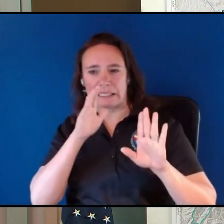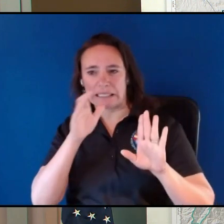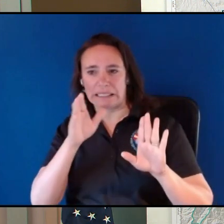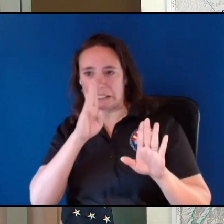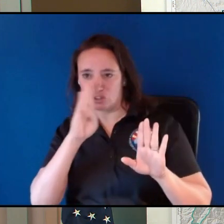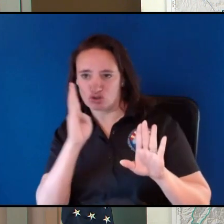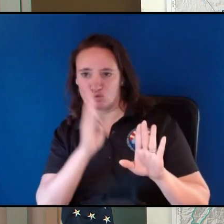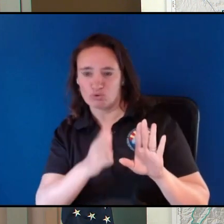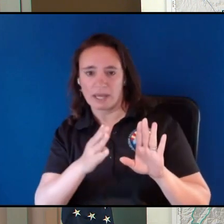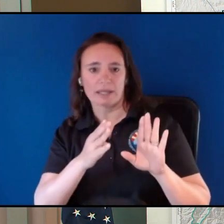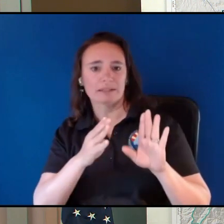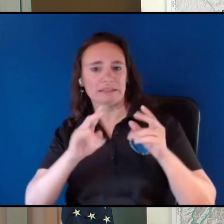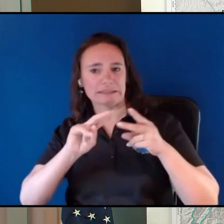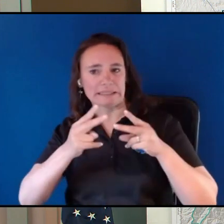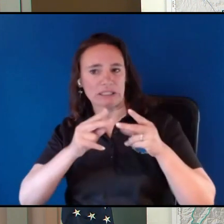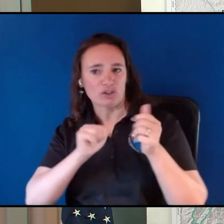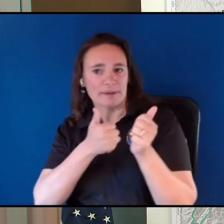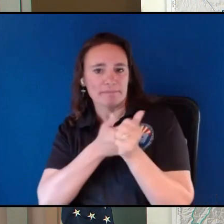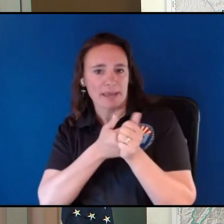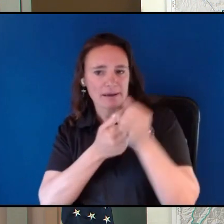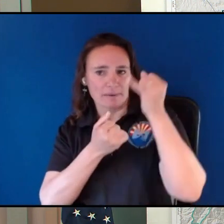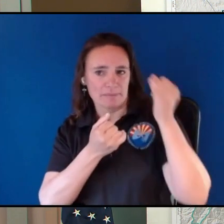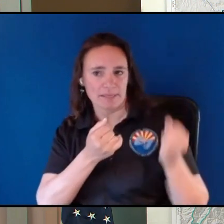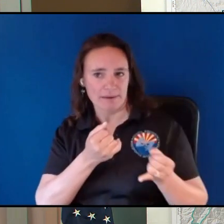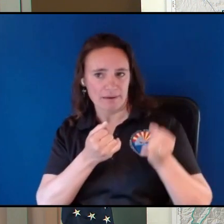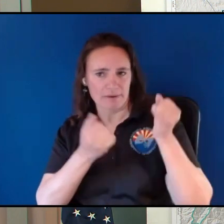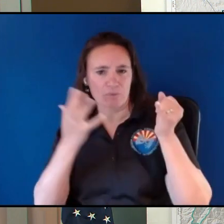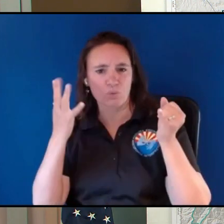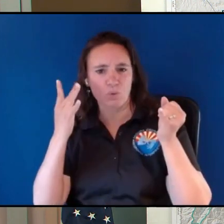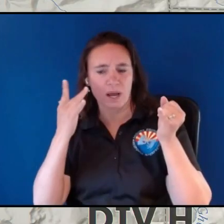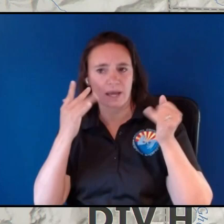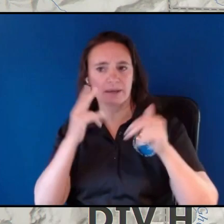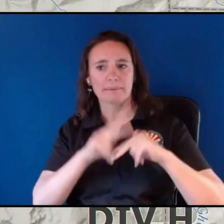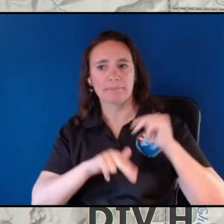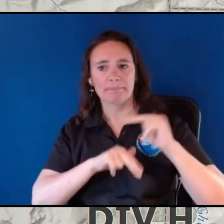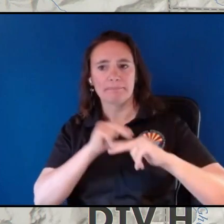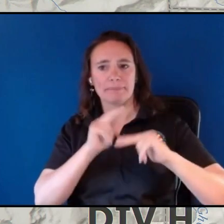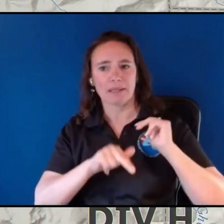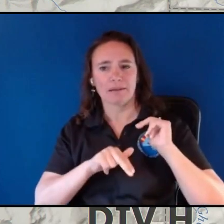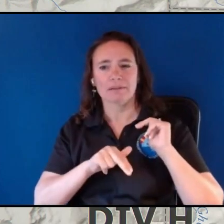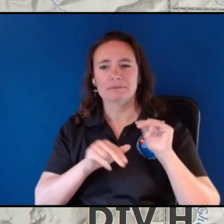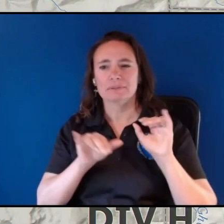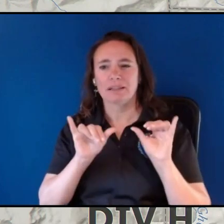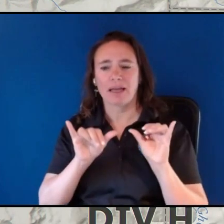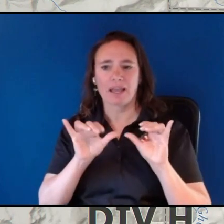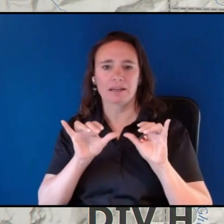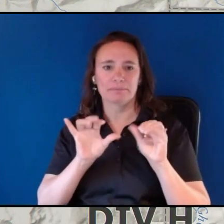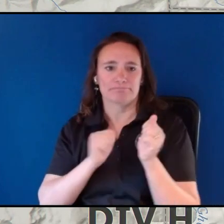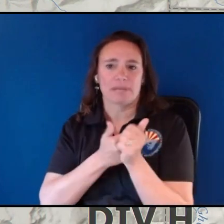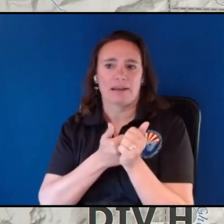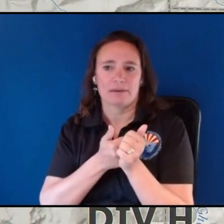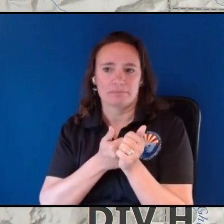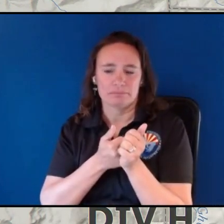and why do we do that? We build a catcher's mitt. So, again, this is for the worst-case scenario. So, we talked about